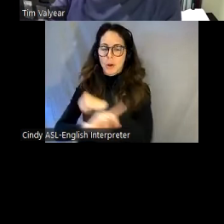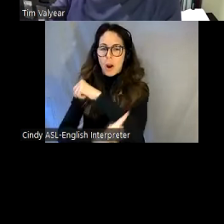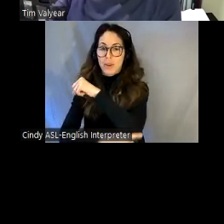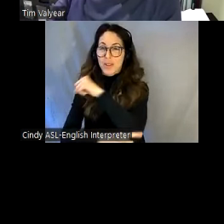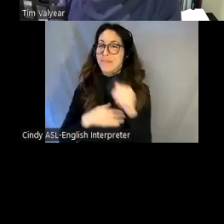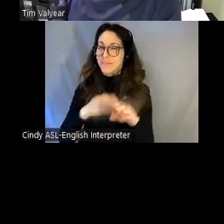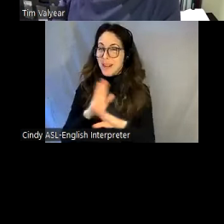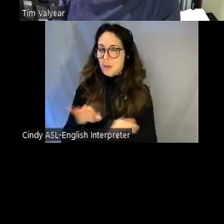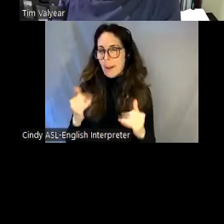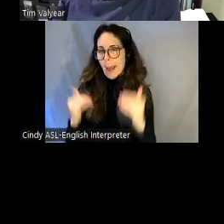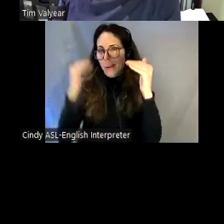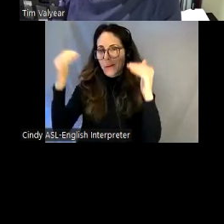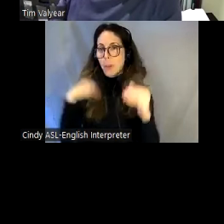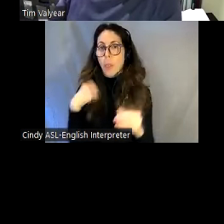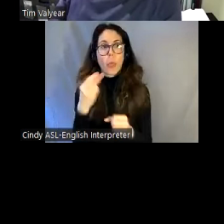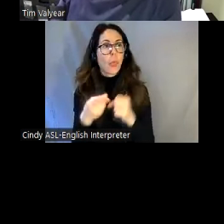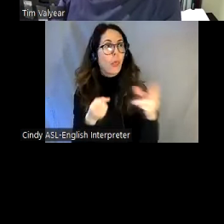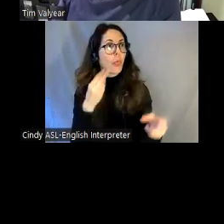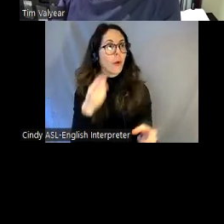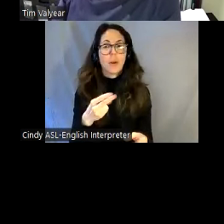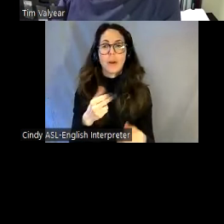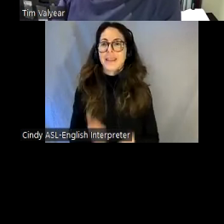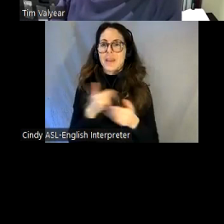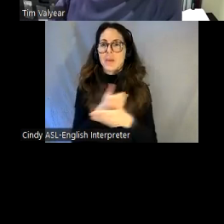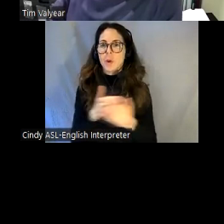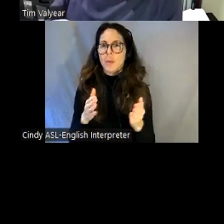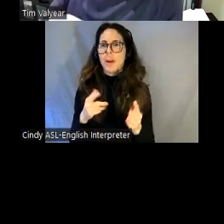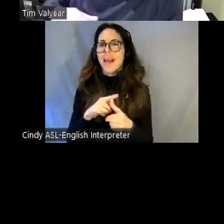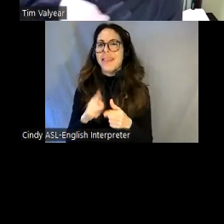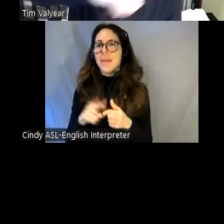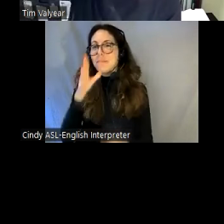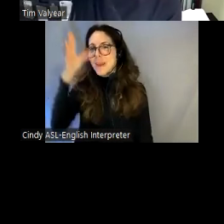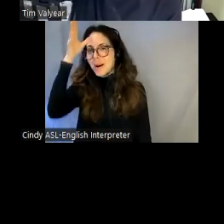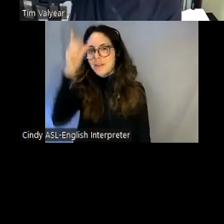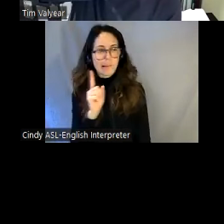your mouth and nose if coughing. Make sure your